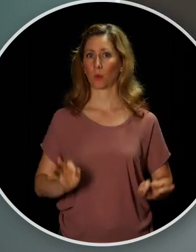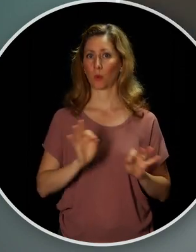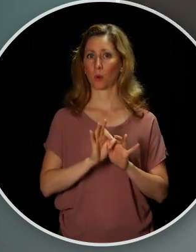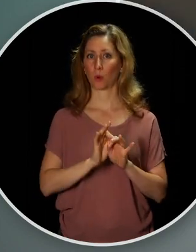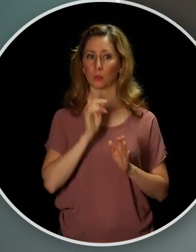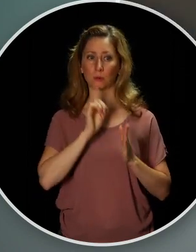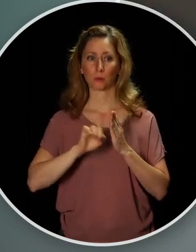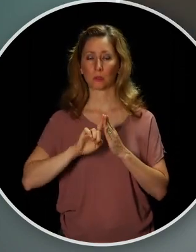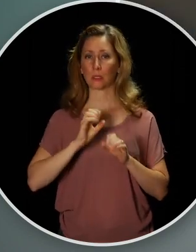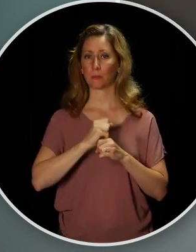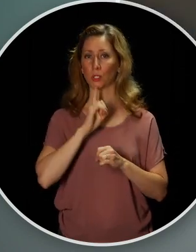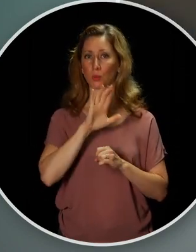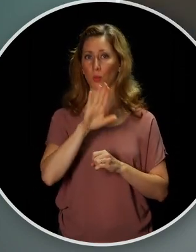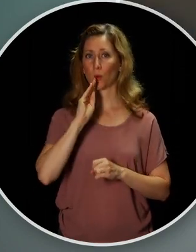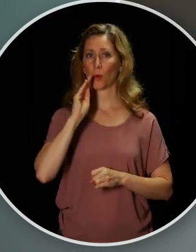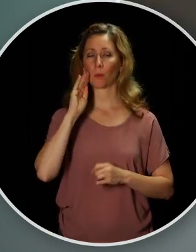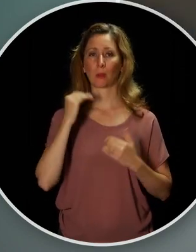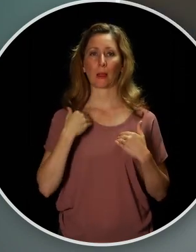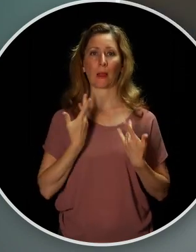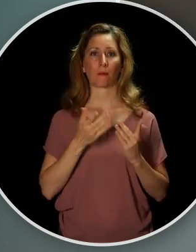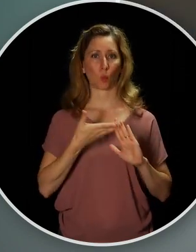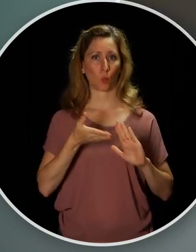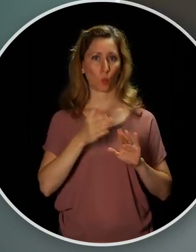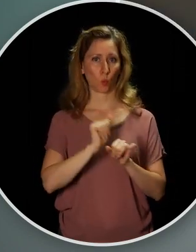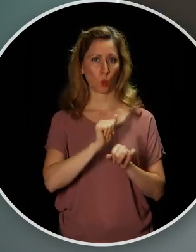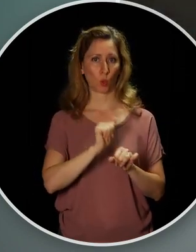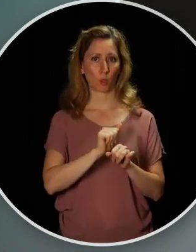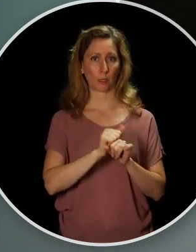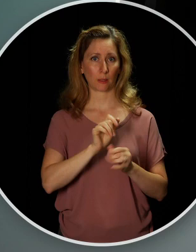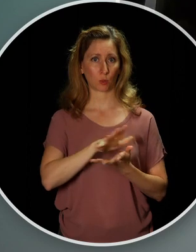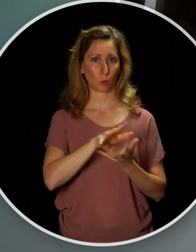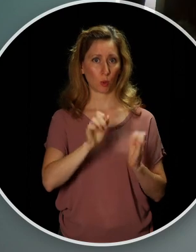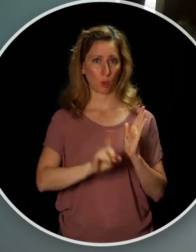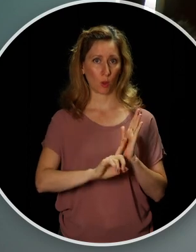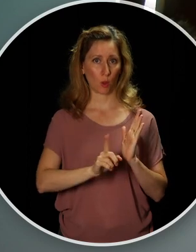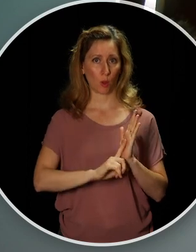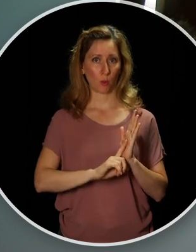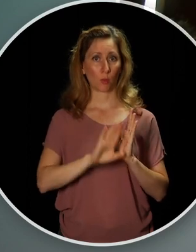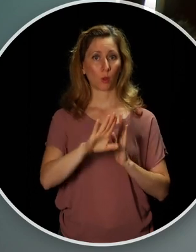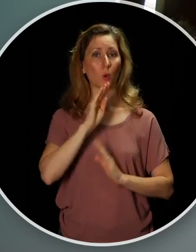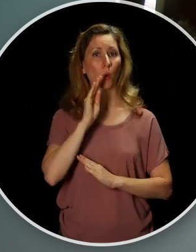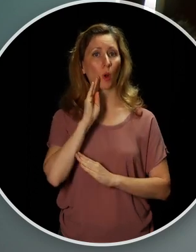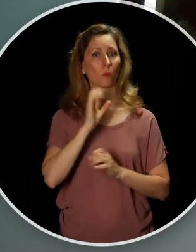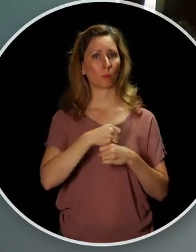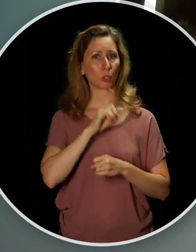your home has working smoke alarms. Keep your home safe.